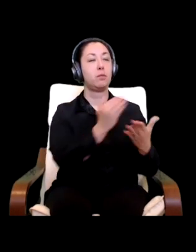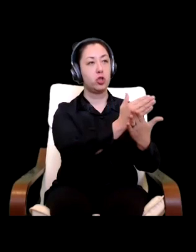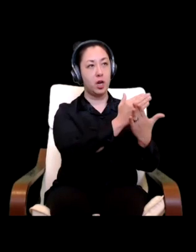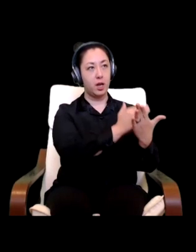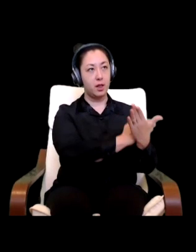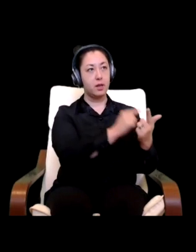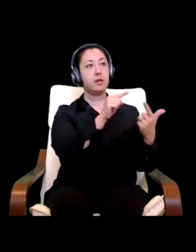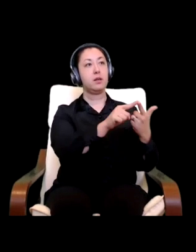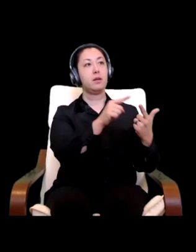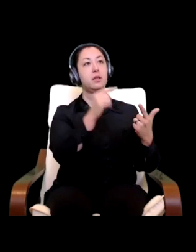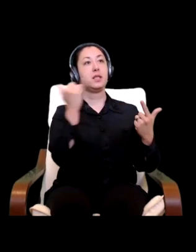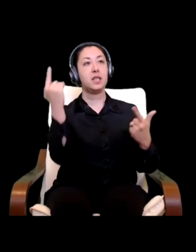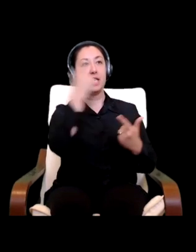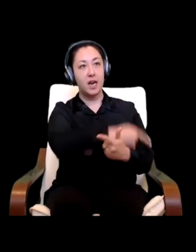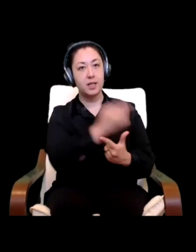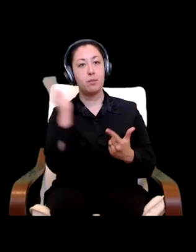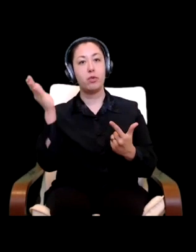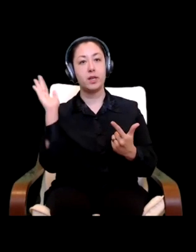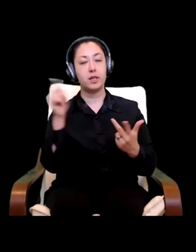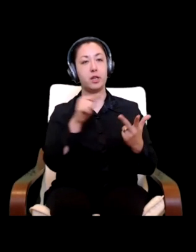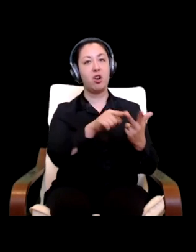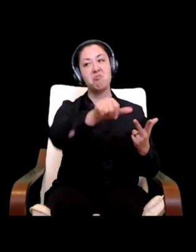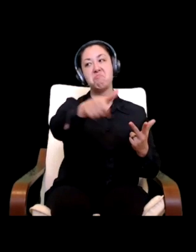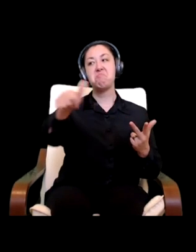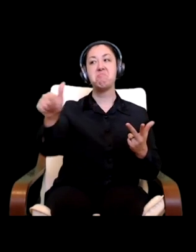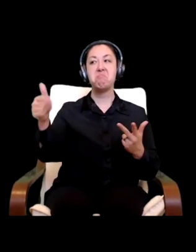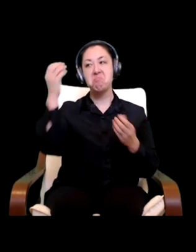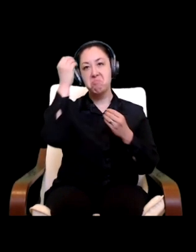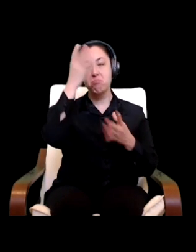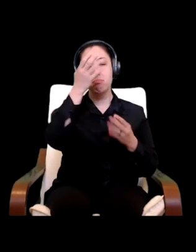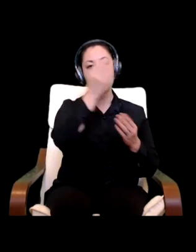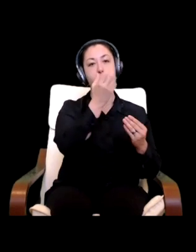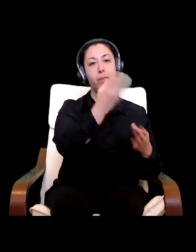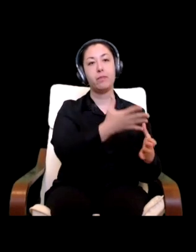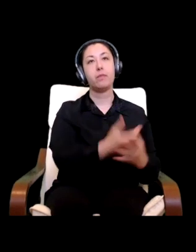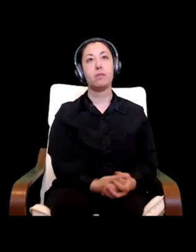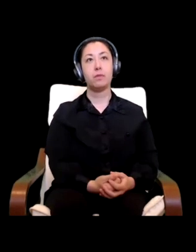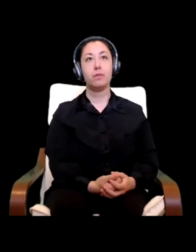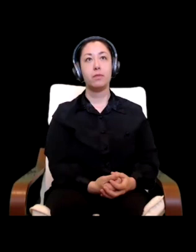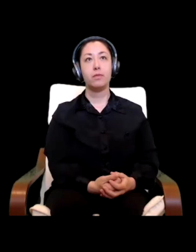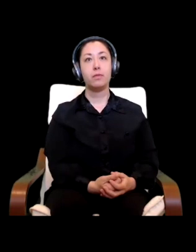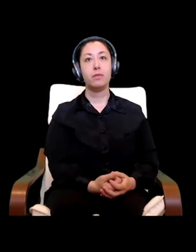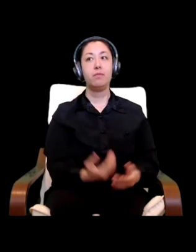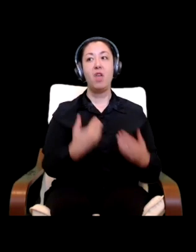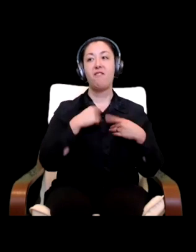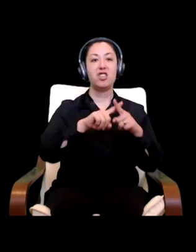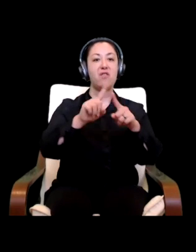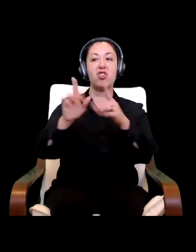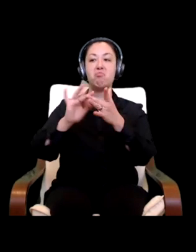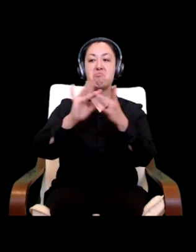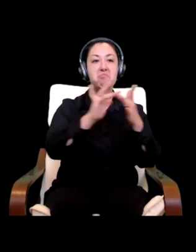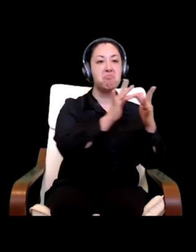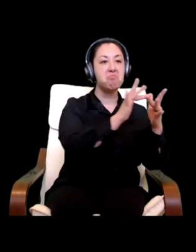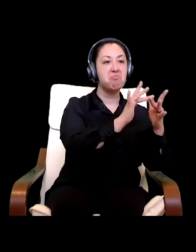presentation and some other resources with website links and information on the different